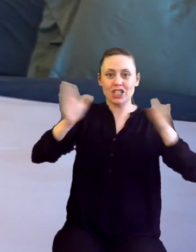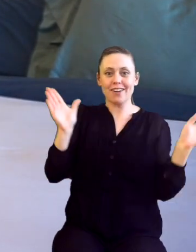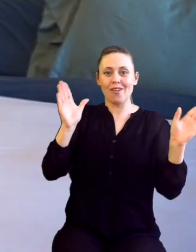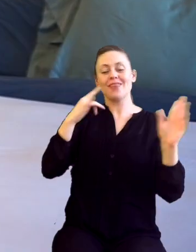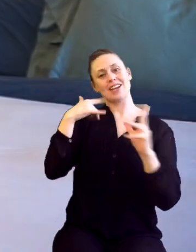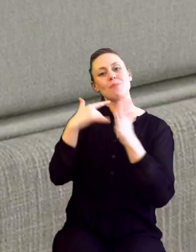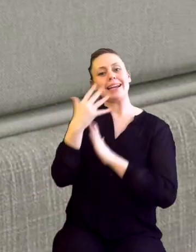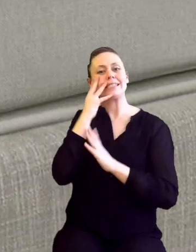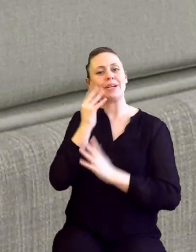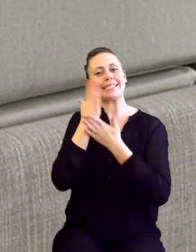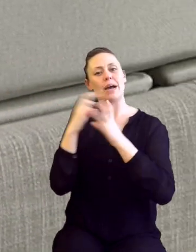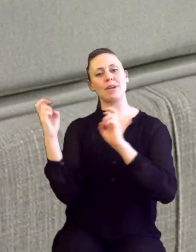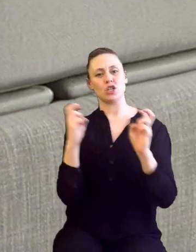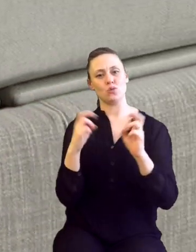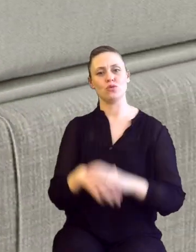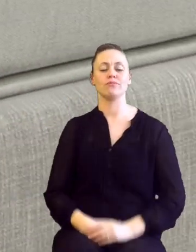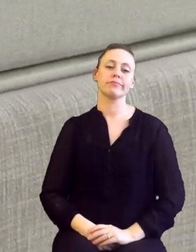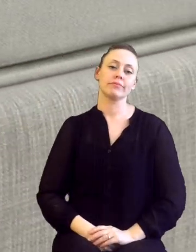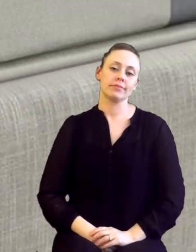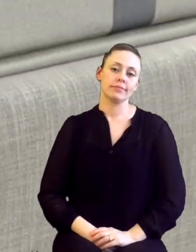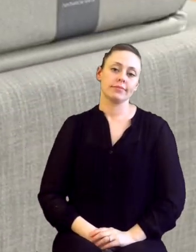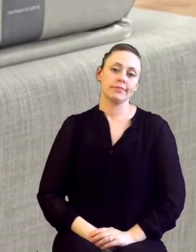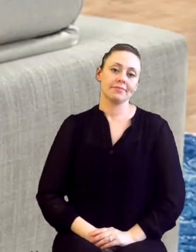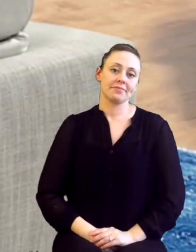issues.